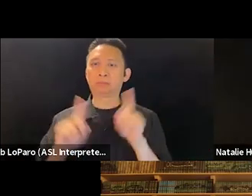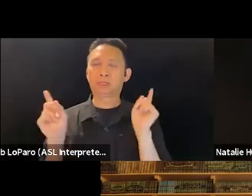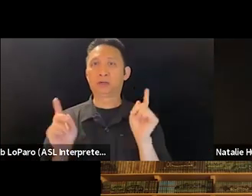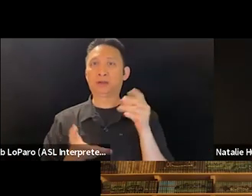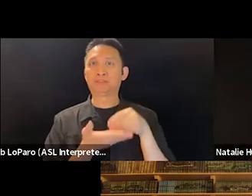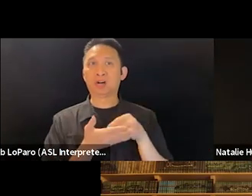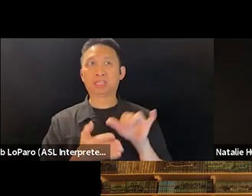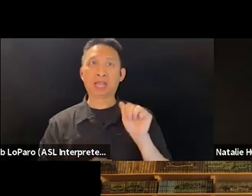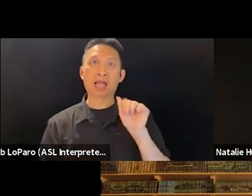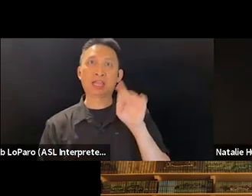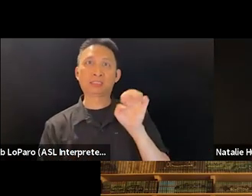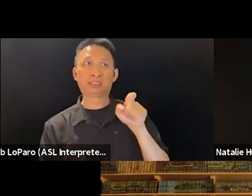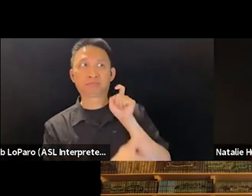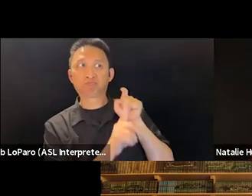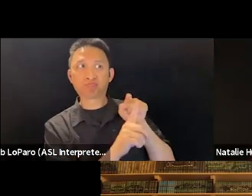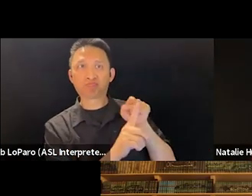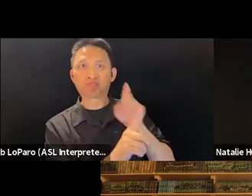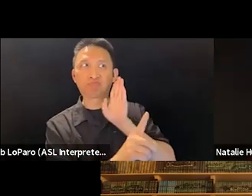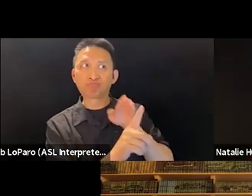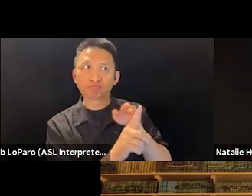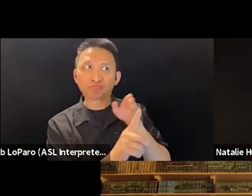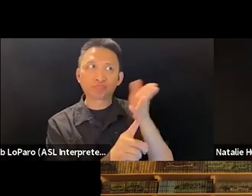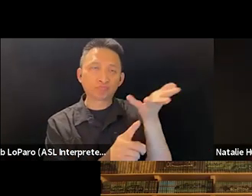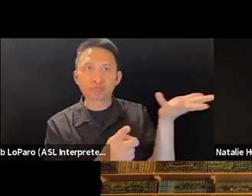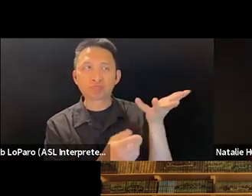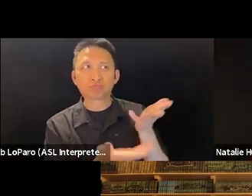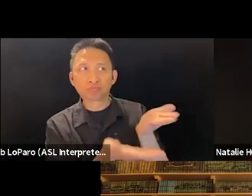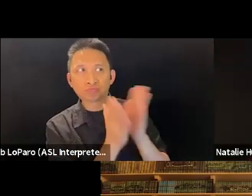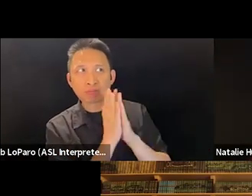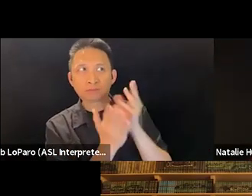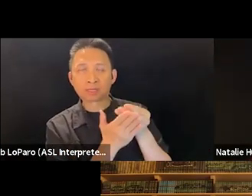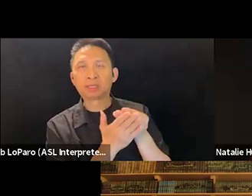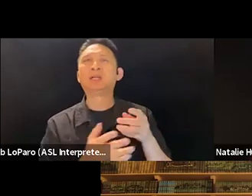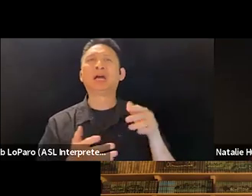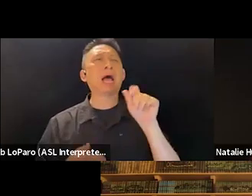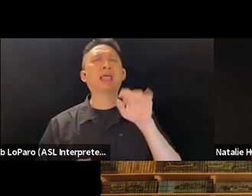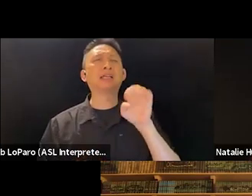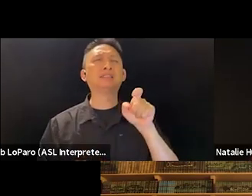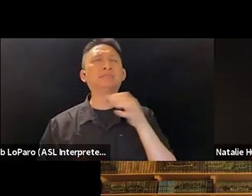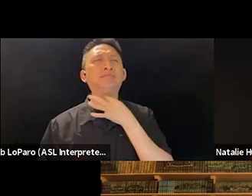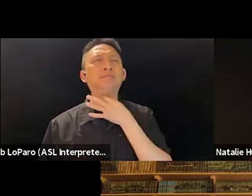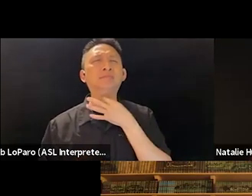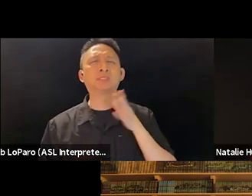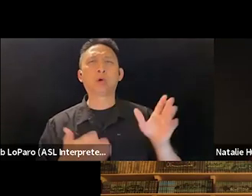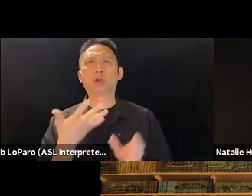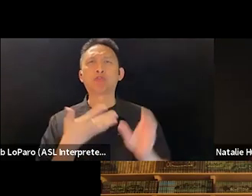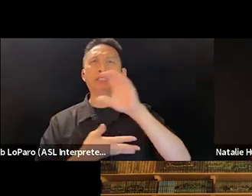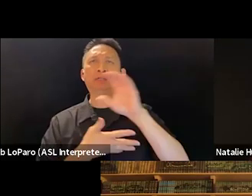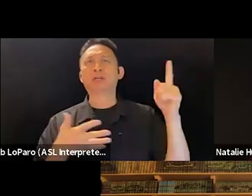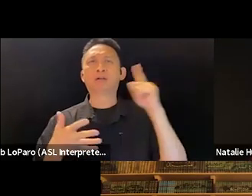And Alex, what are the criteria for you in this election? Are you looking for a cinematic documentary